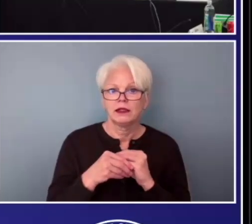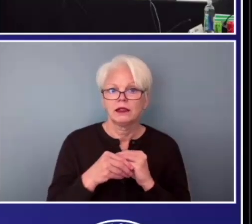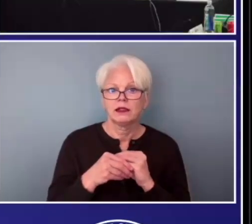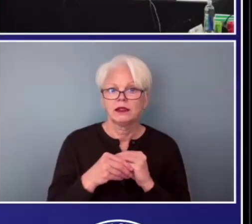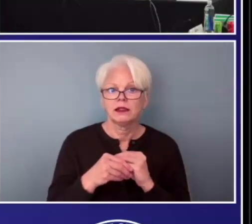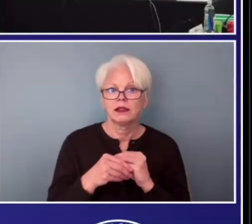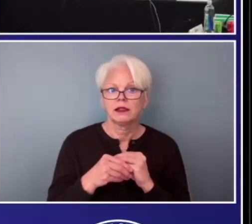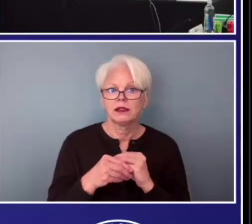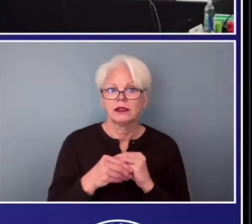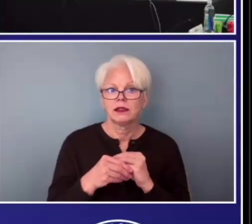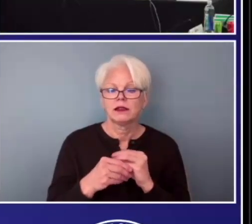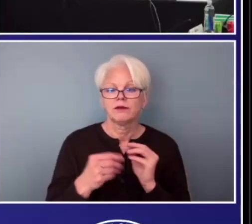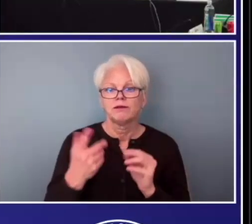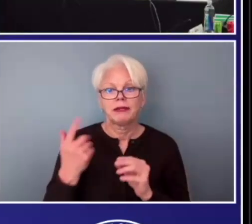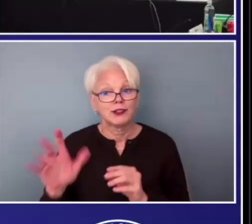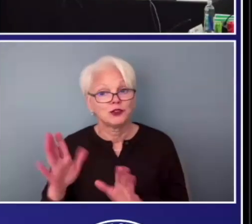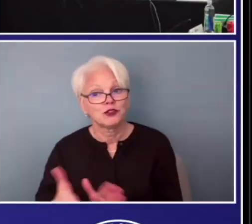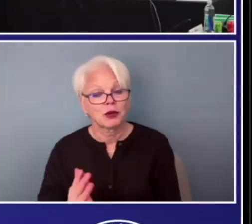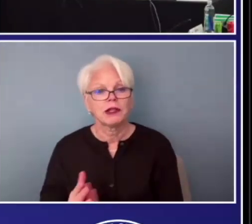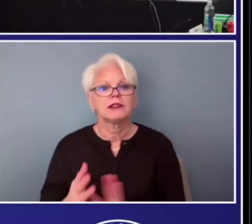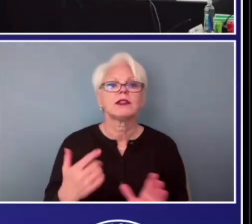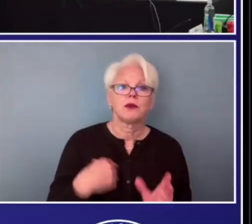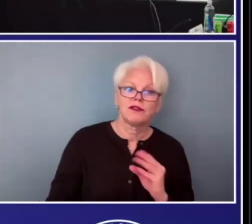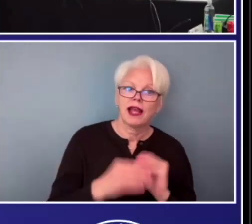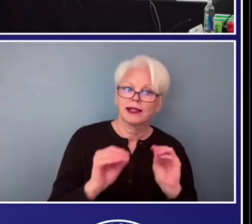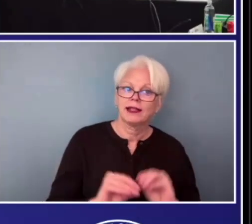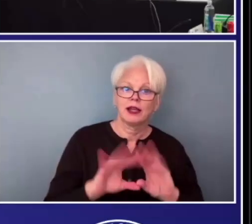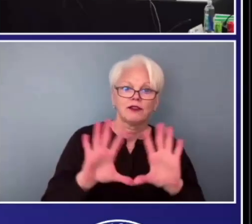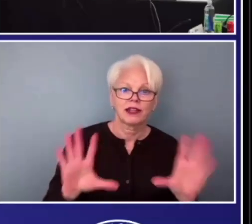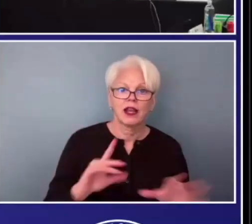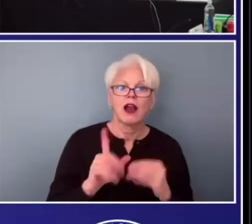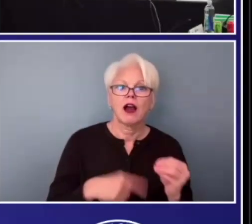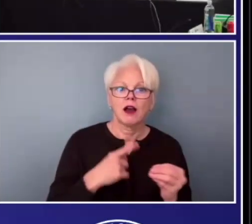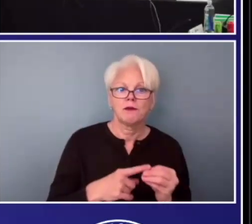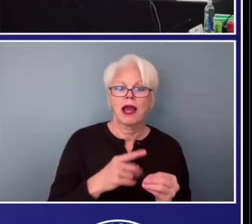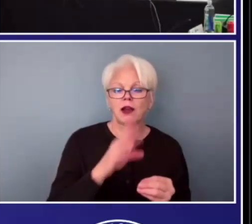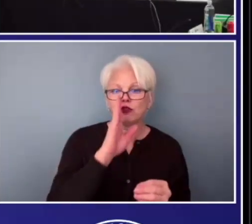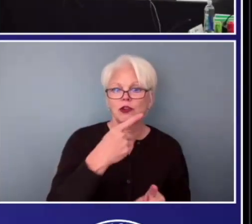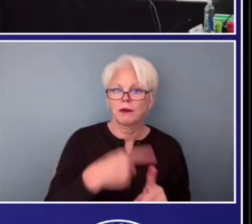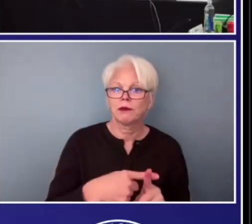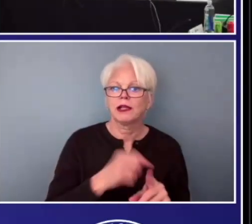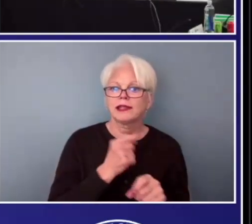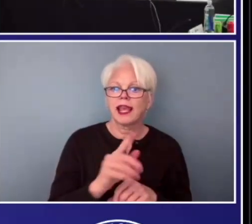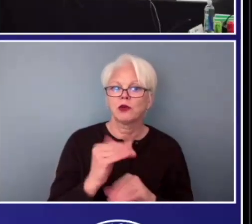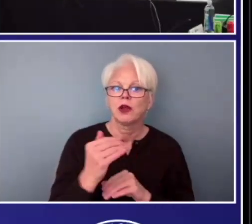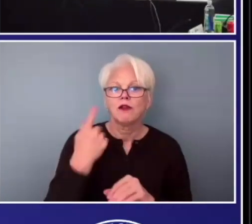at your request, clarification about Direct PLUS annual limits for parents of dependent